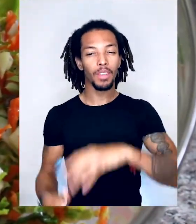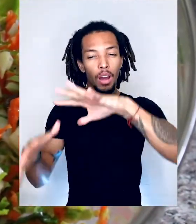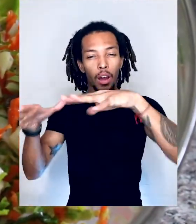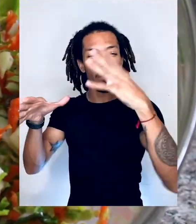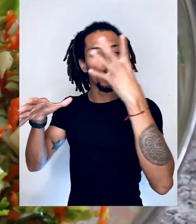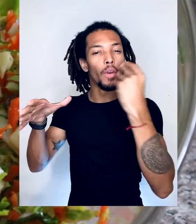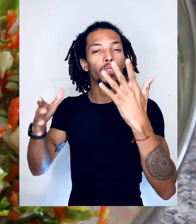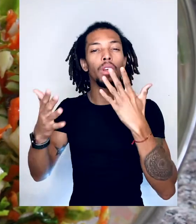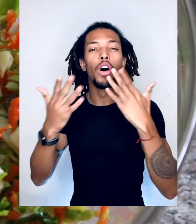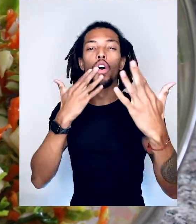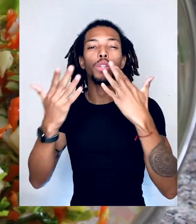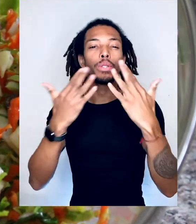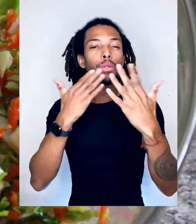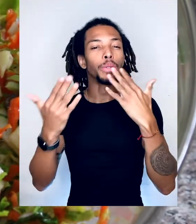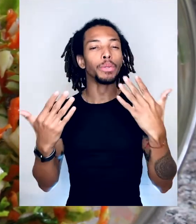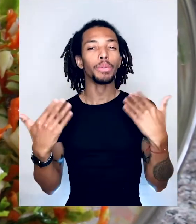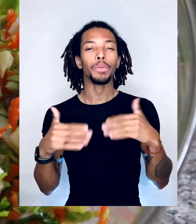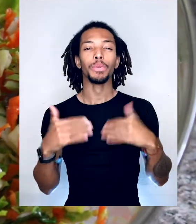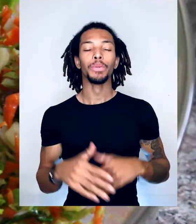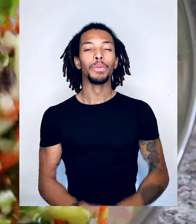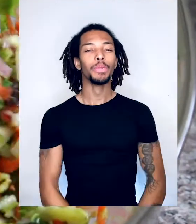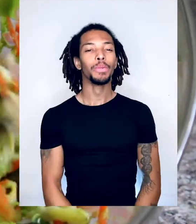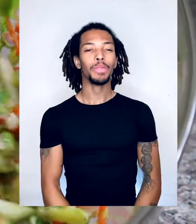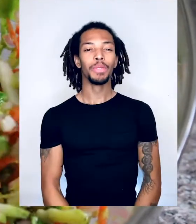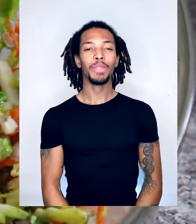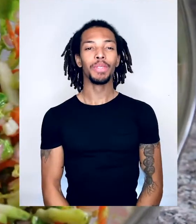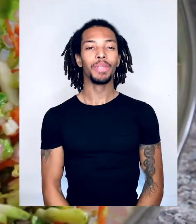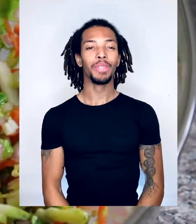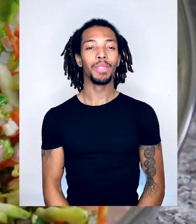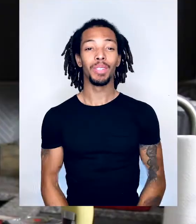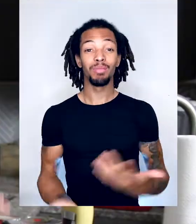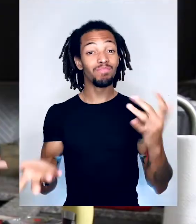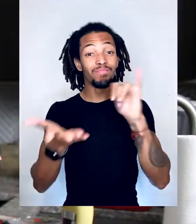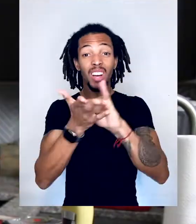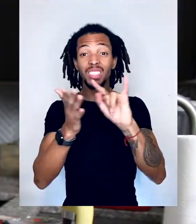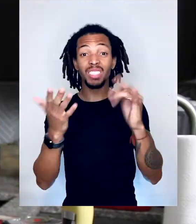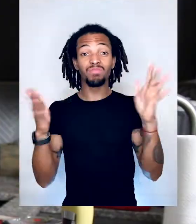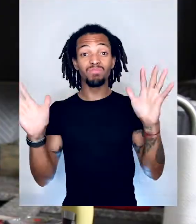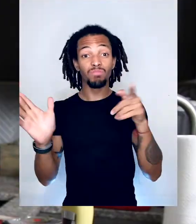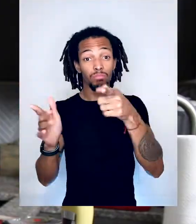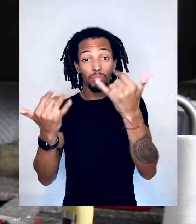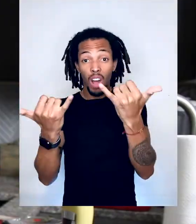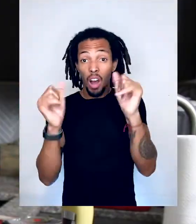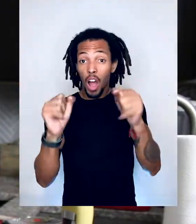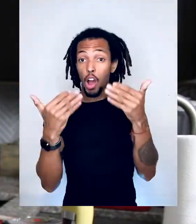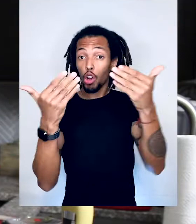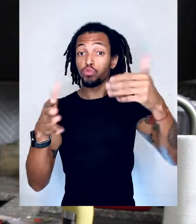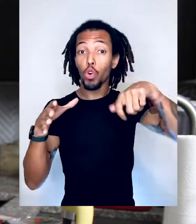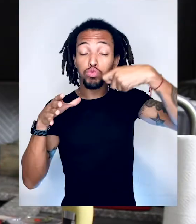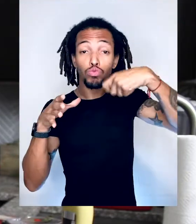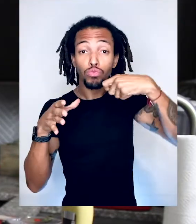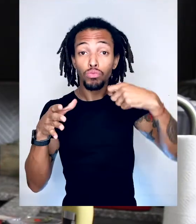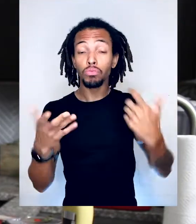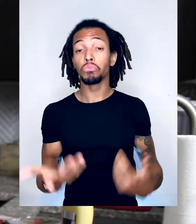All those beautiful colors? And that's it. And you could enjoy this right now, or it's really